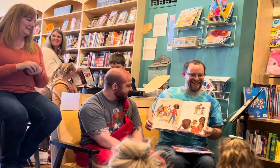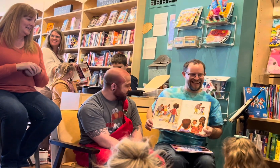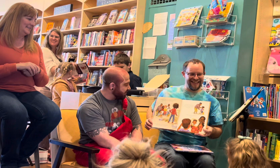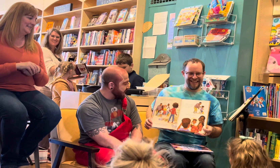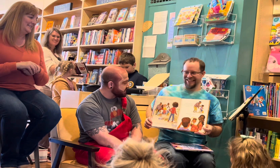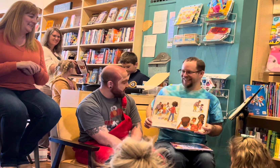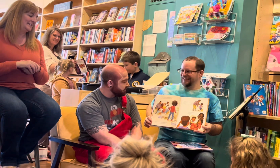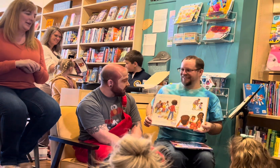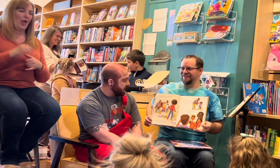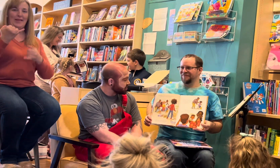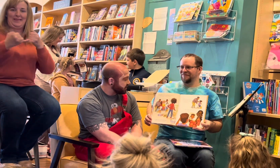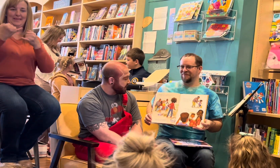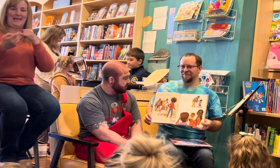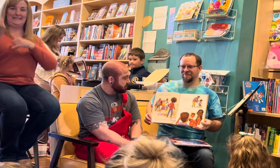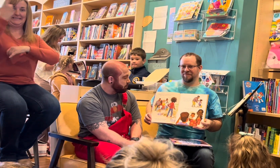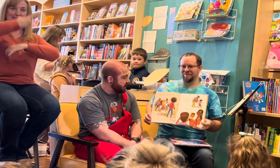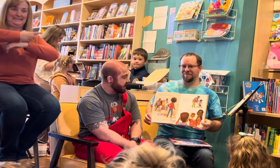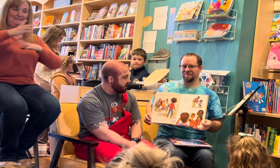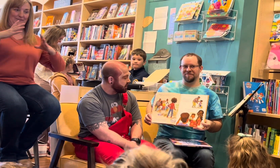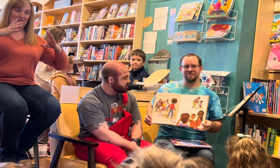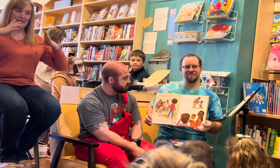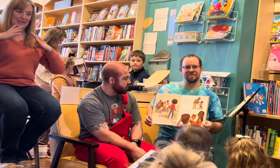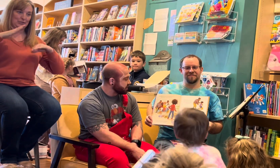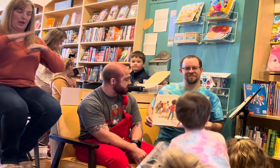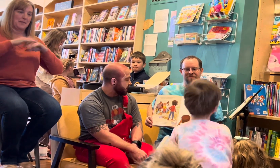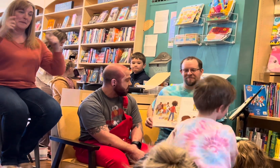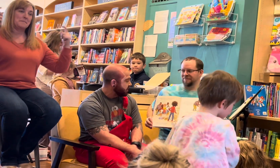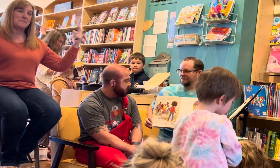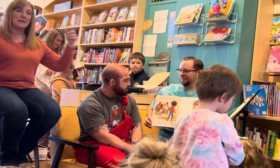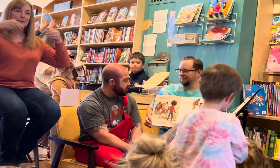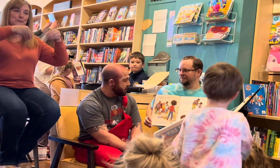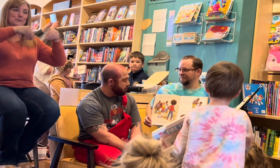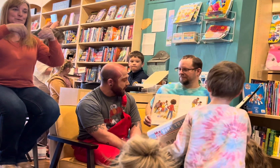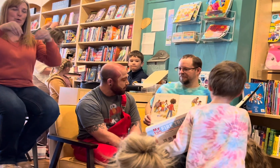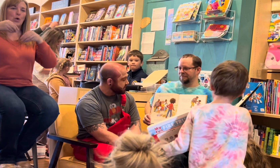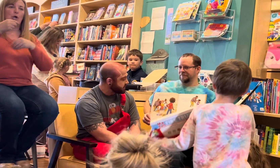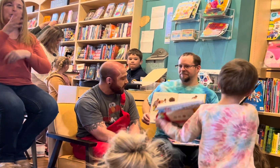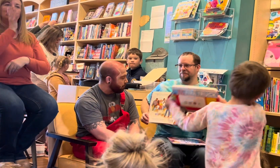On the last day of vacation at the big outlet stores near Gigi and Papa's, I